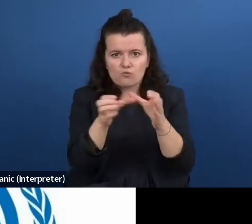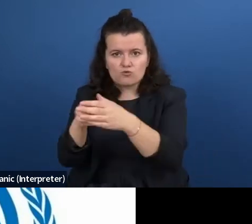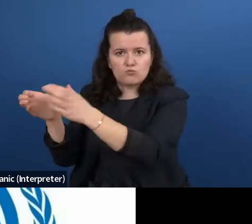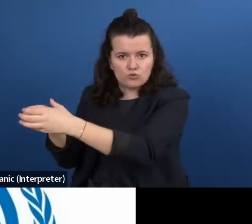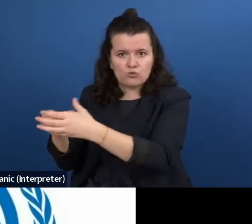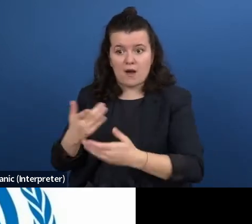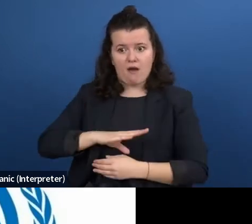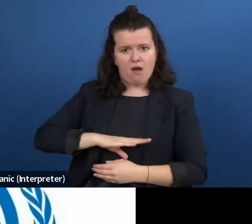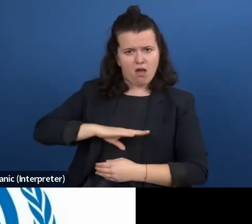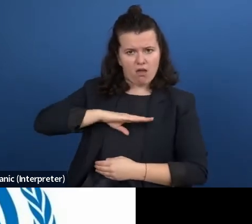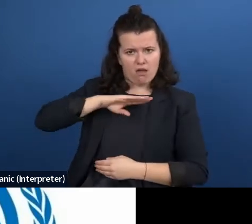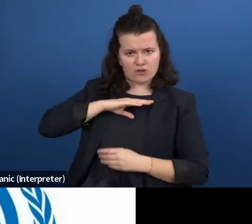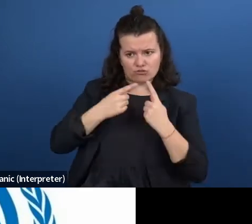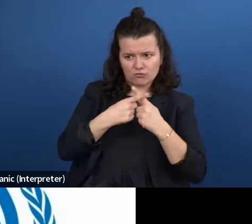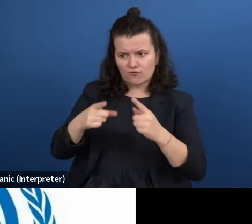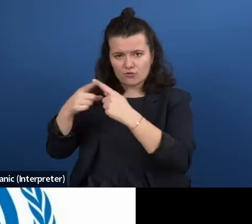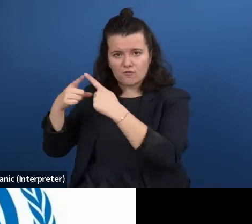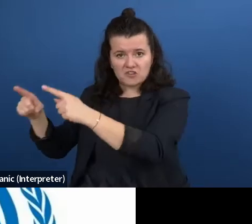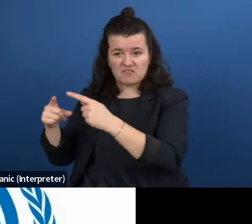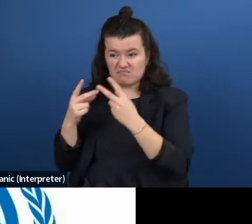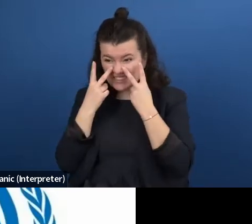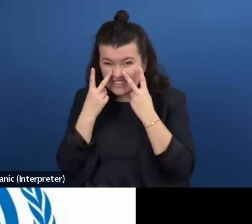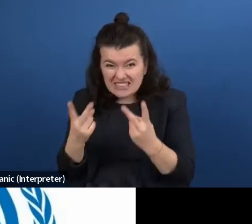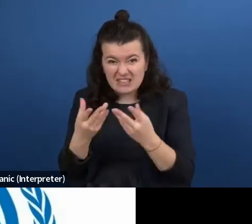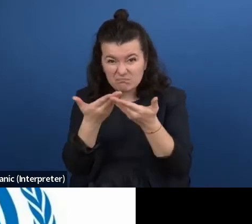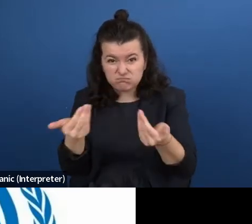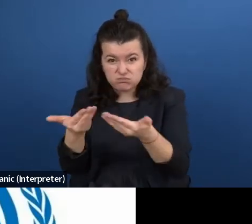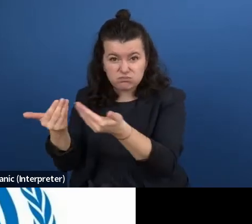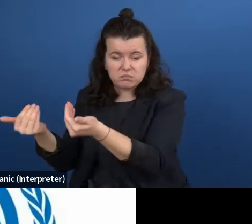entirely in actions and planning on human trafficking.